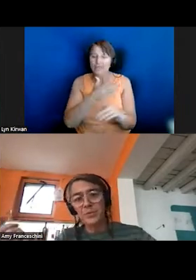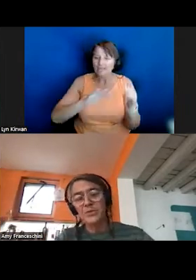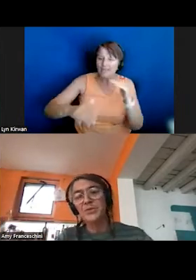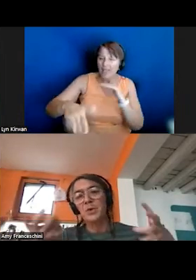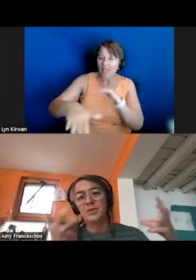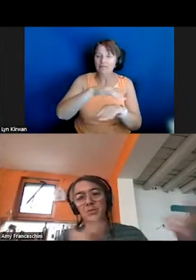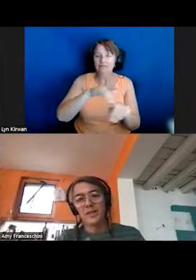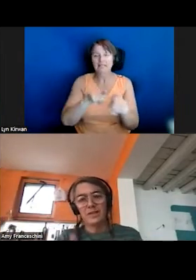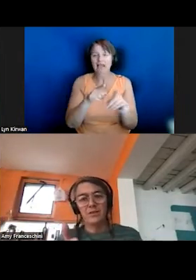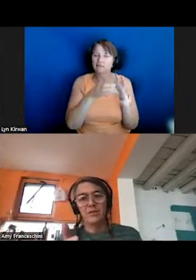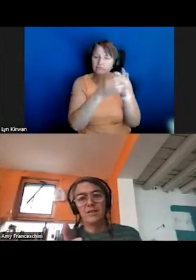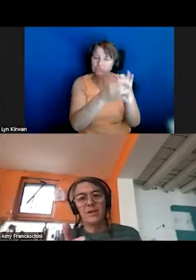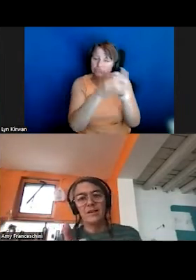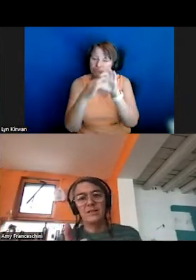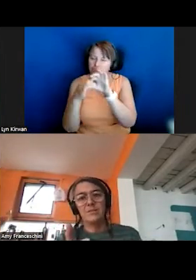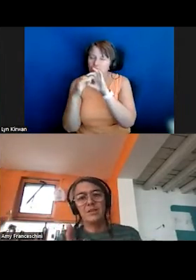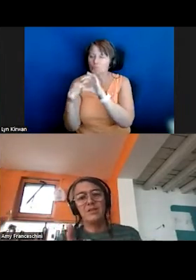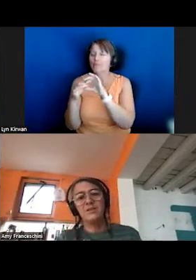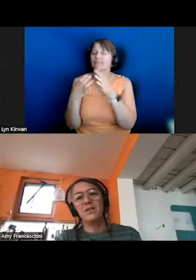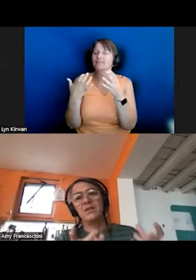who wanted to bring these grains back into production and use